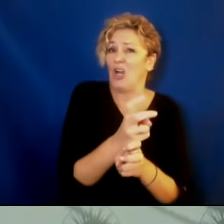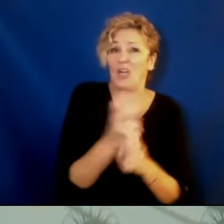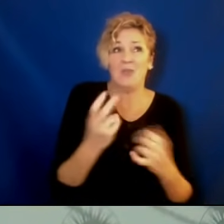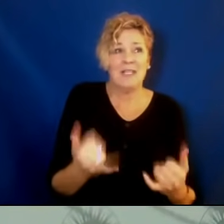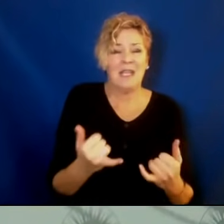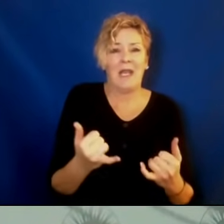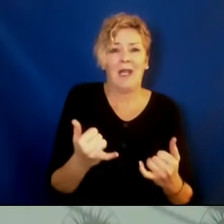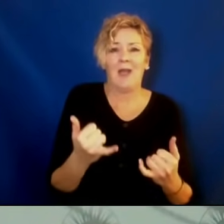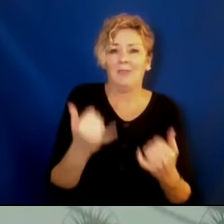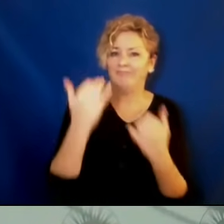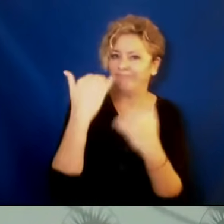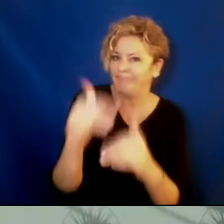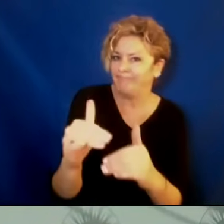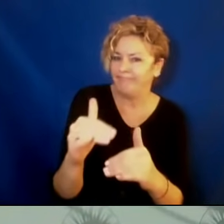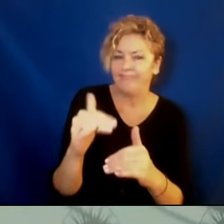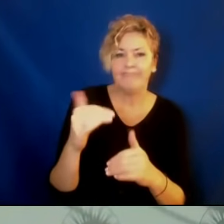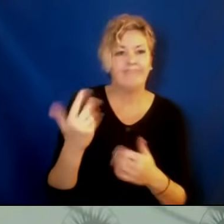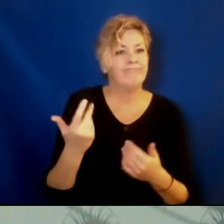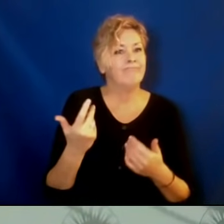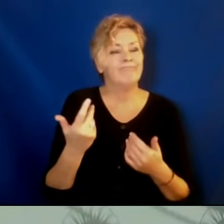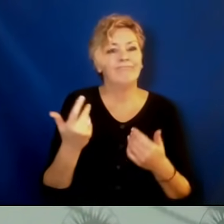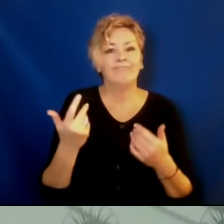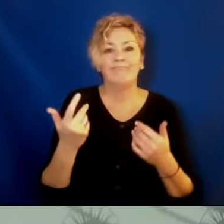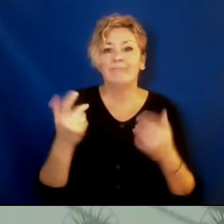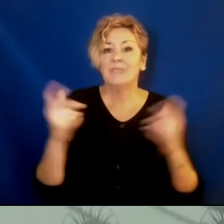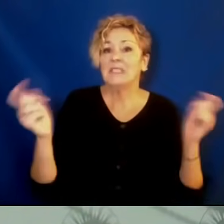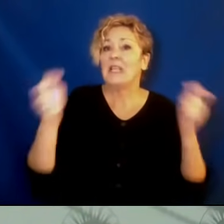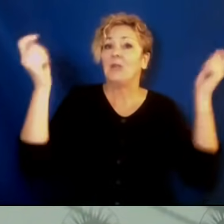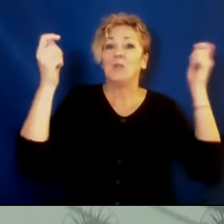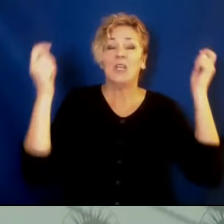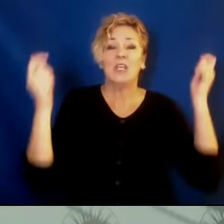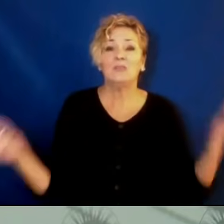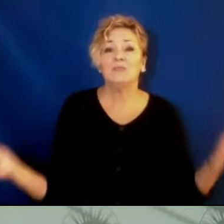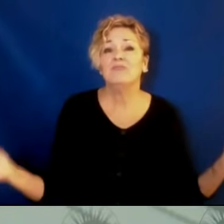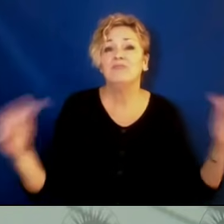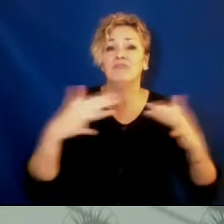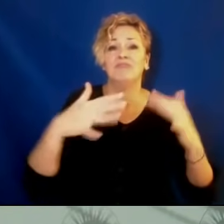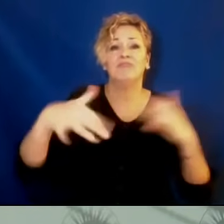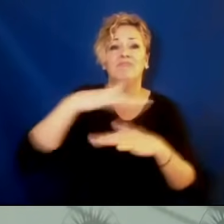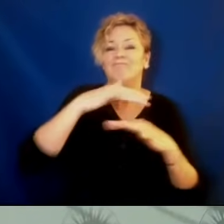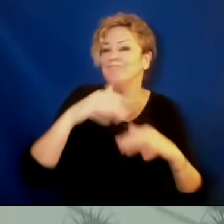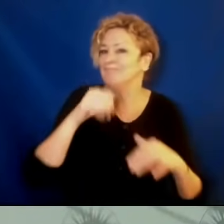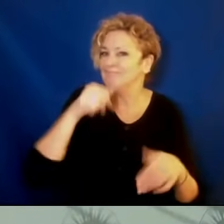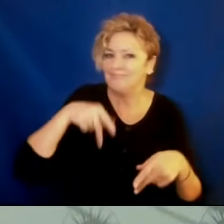In closing, I want to say that obviously this is not an easy time for anybody and Doctor